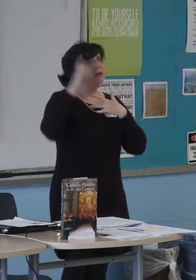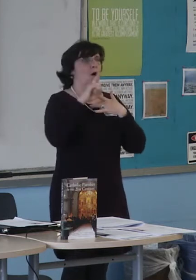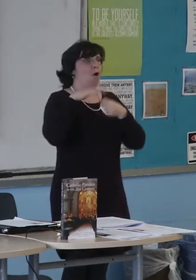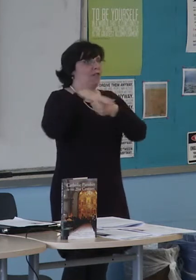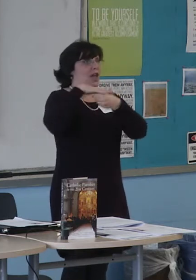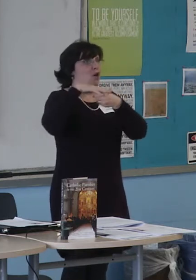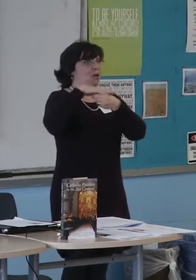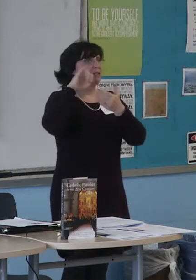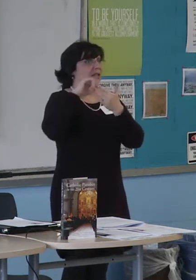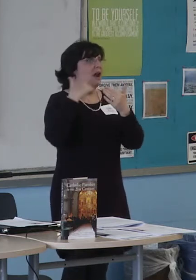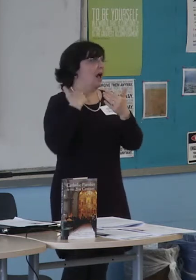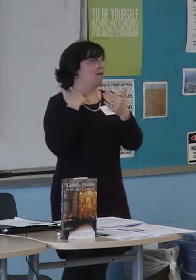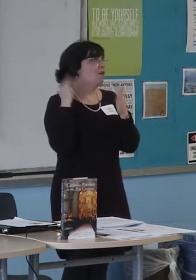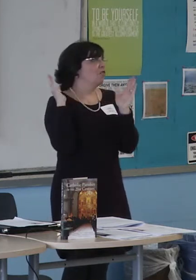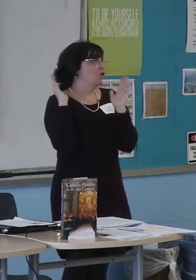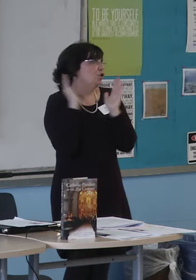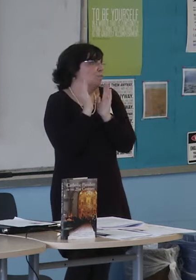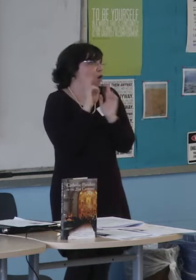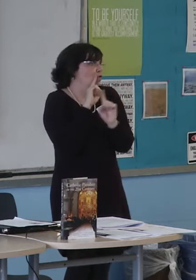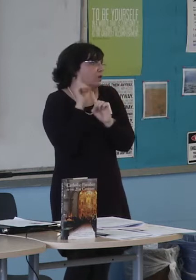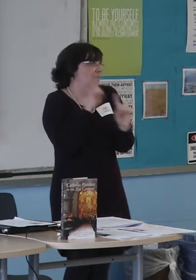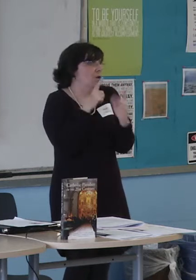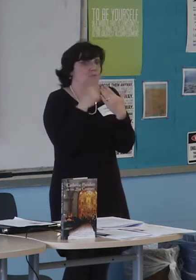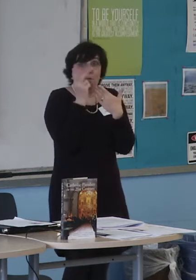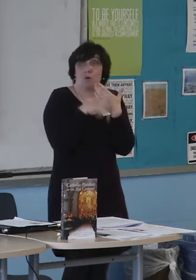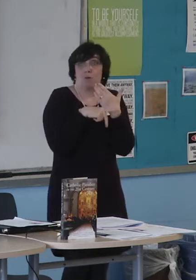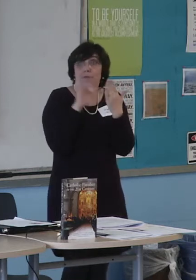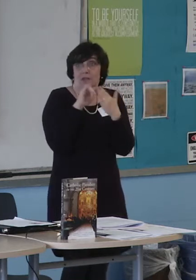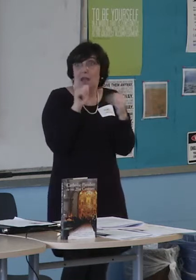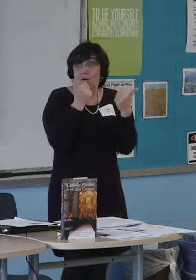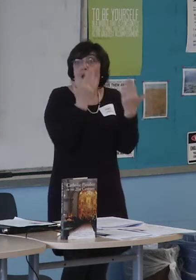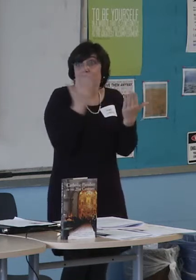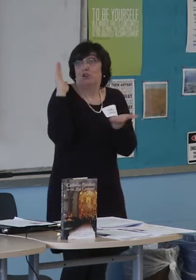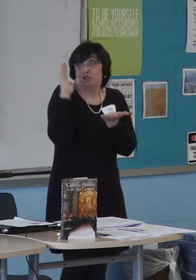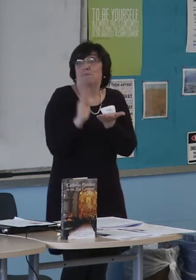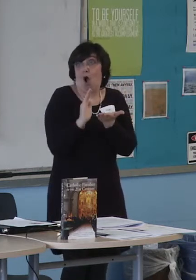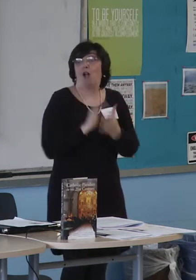have the smaller response or programs that are being offered.